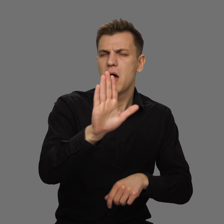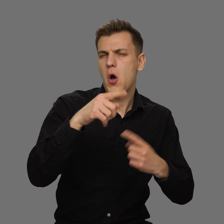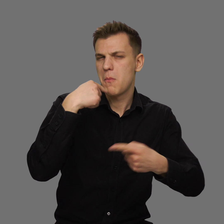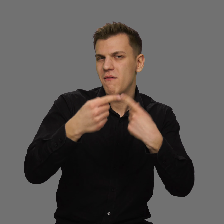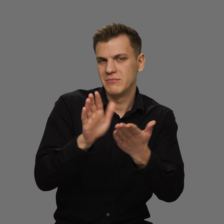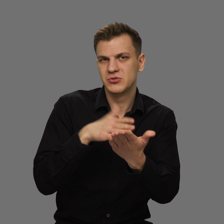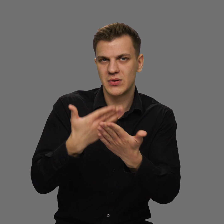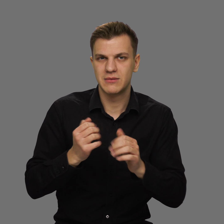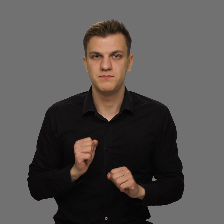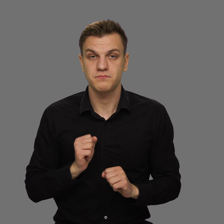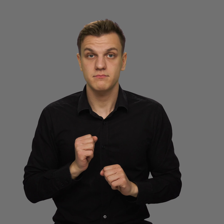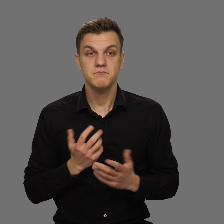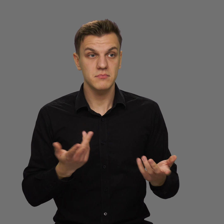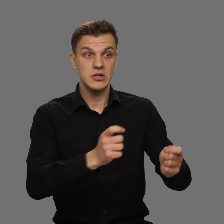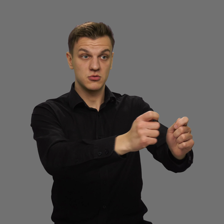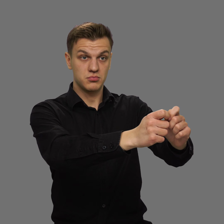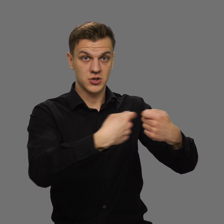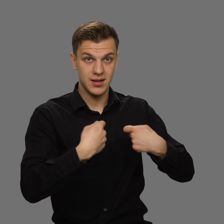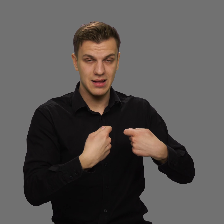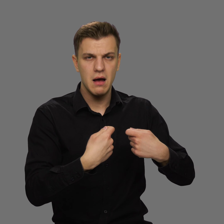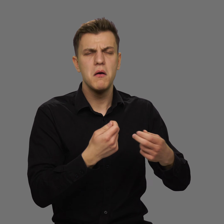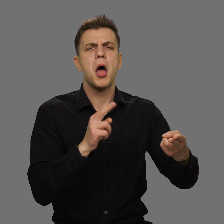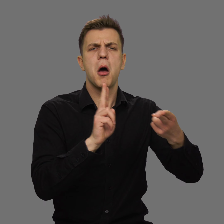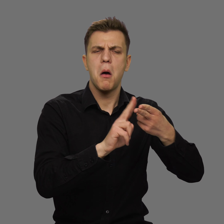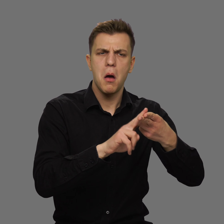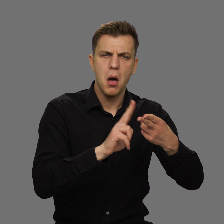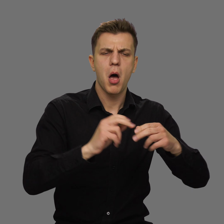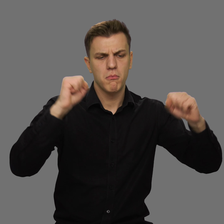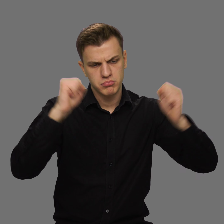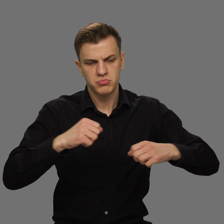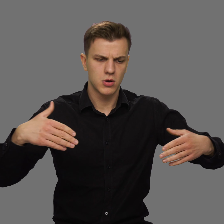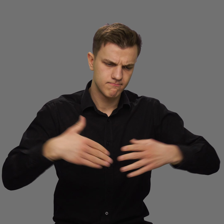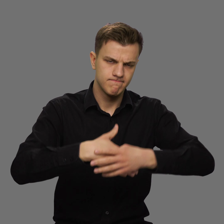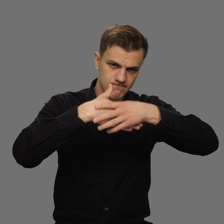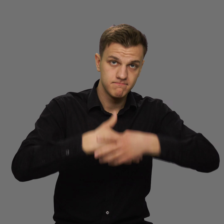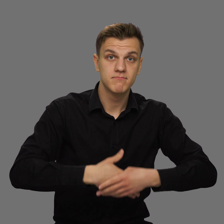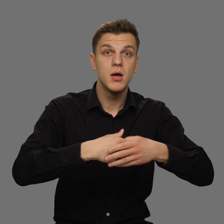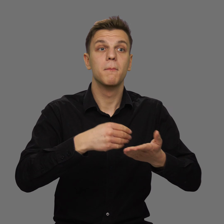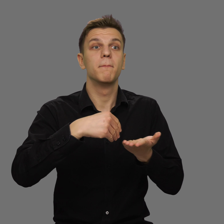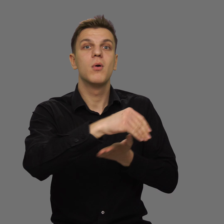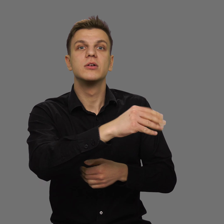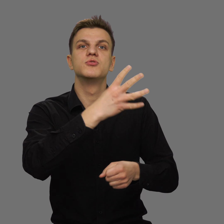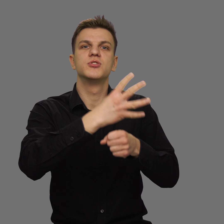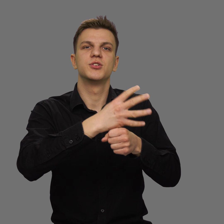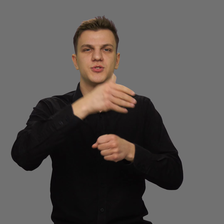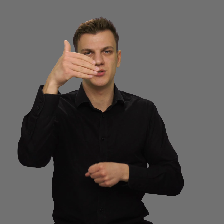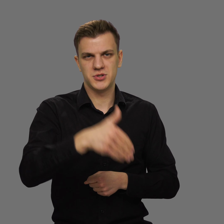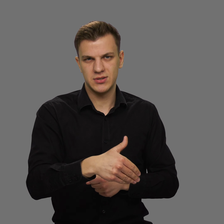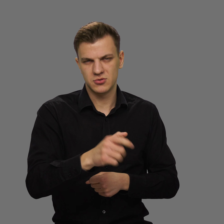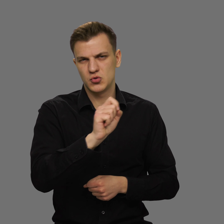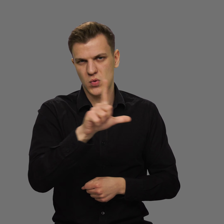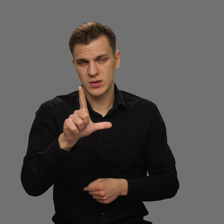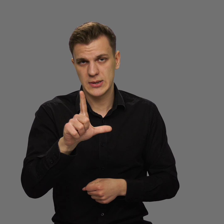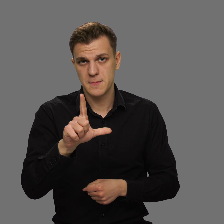Let's assume that the seller entered the amount of PLN 30,000, at the time,